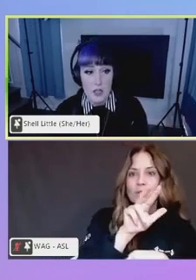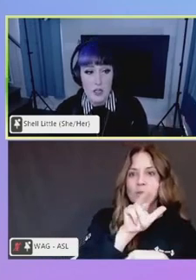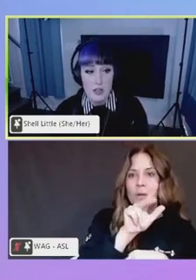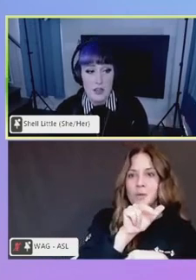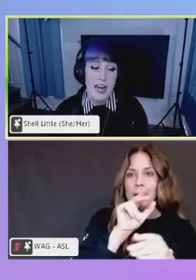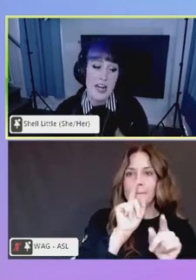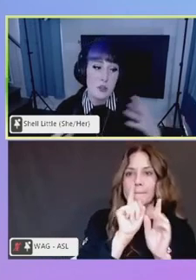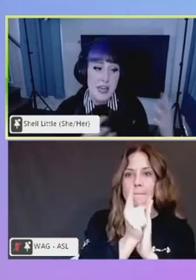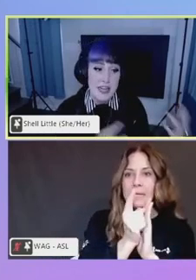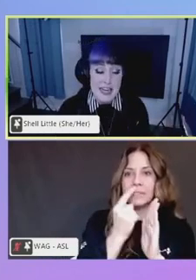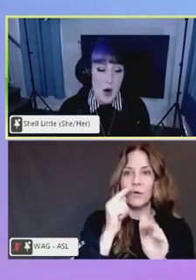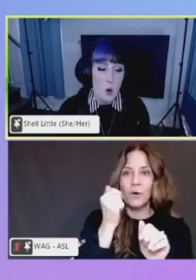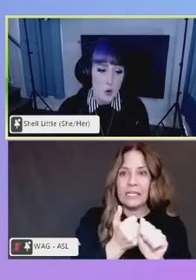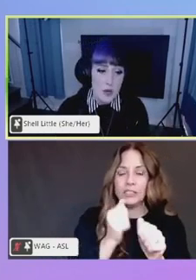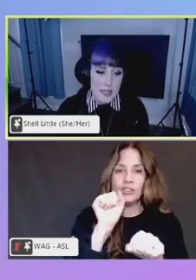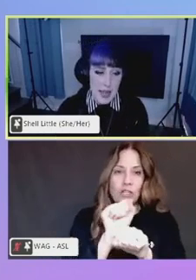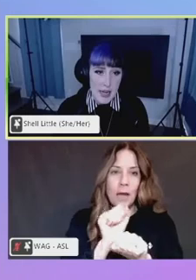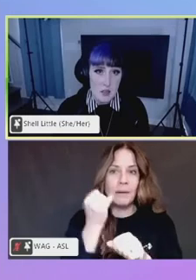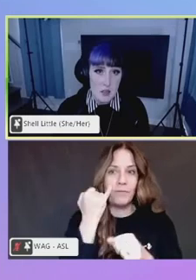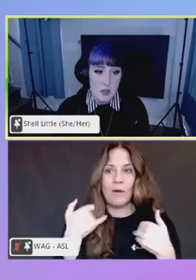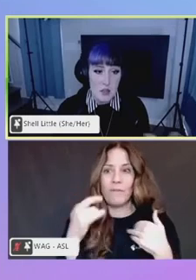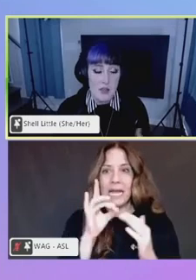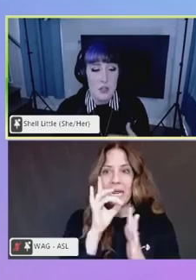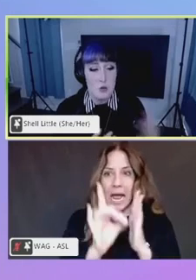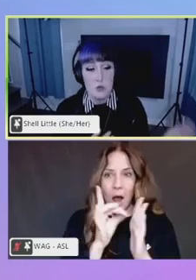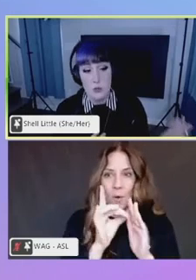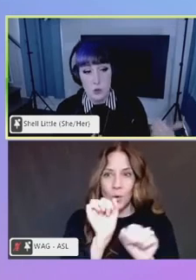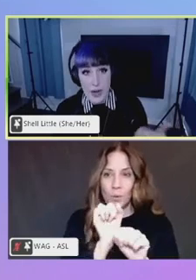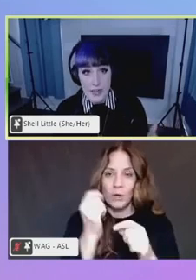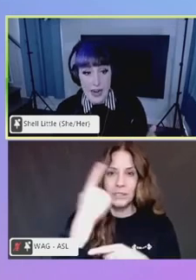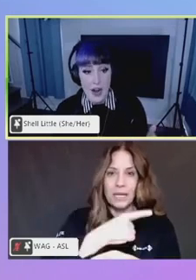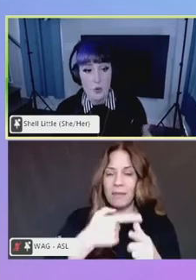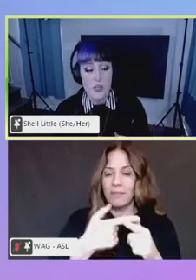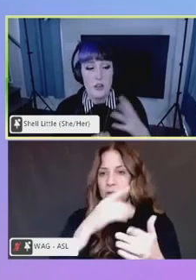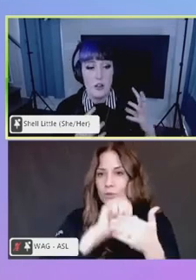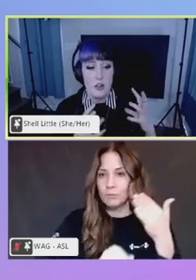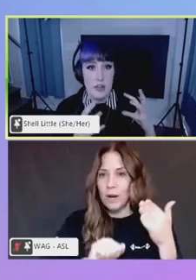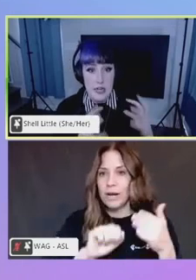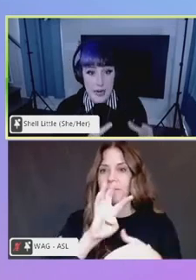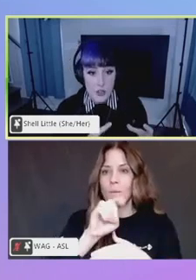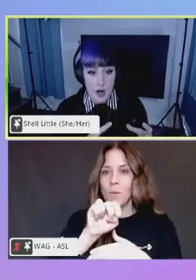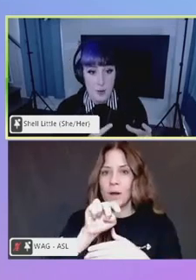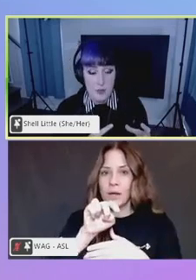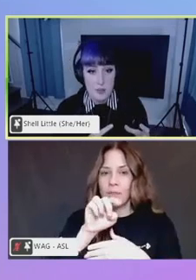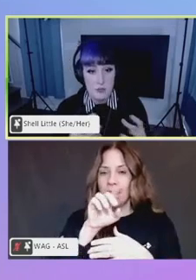So if you take the 3.5 hours of productivity, divided by nine jobs, that gives us